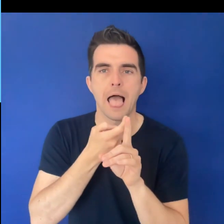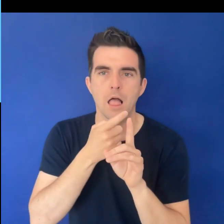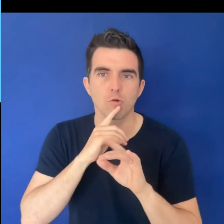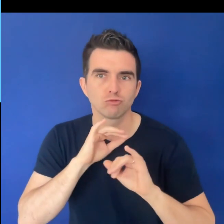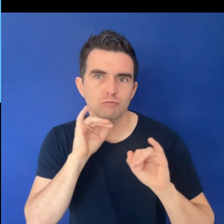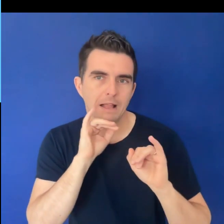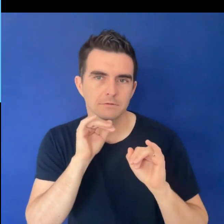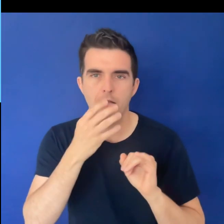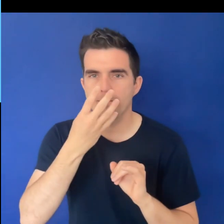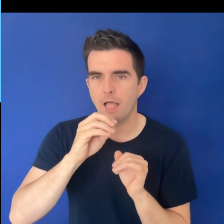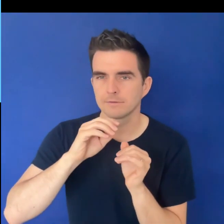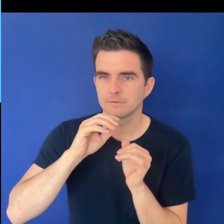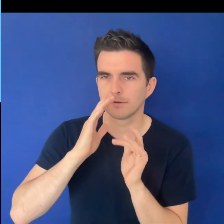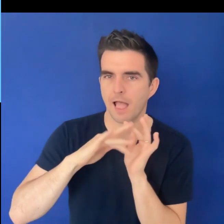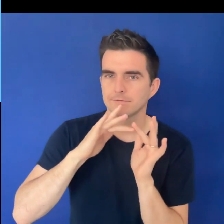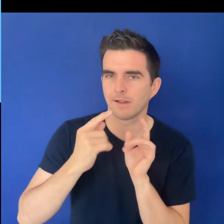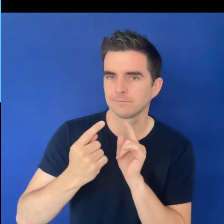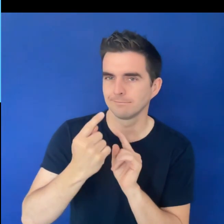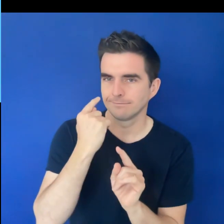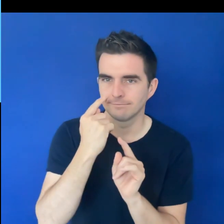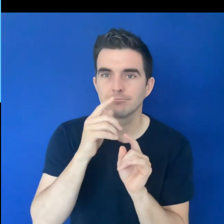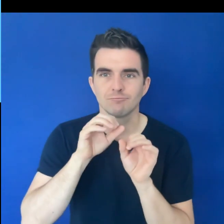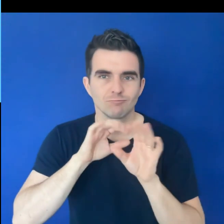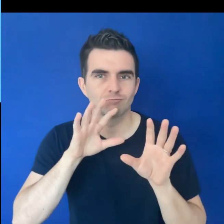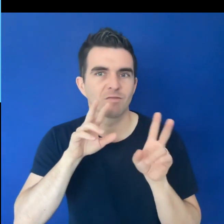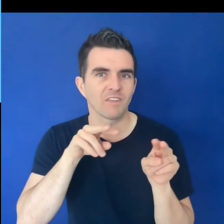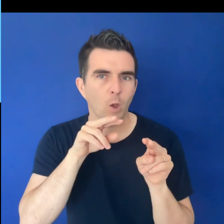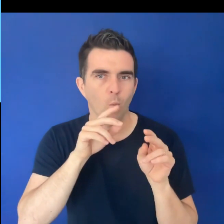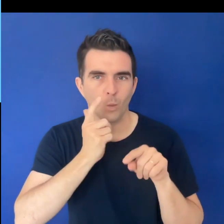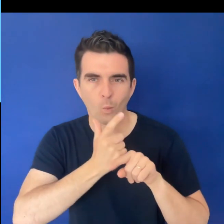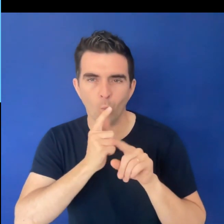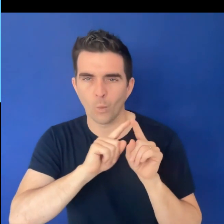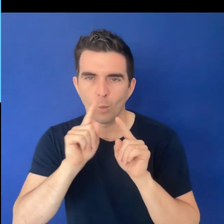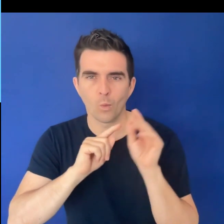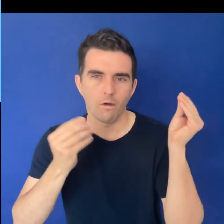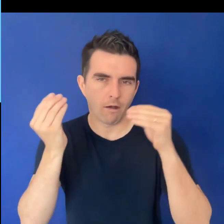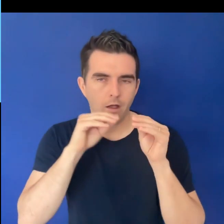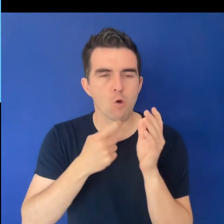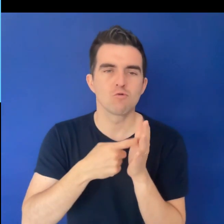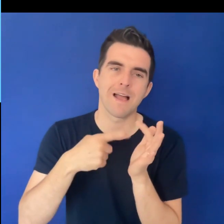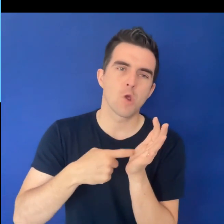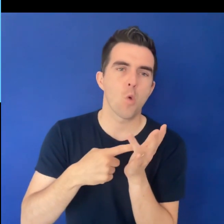Seen here is an example of that, with an angry woman drawn in pixel art on a laptop screen,